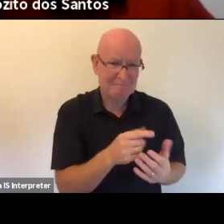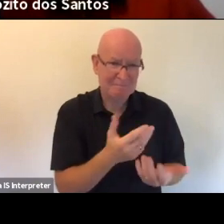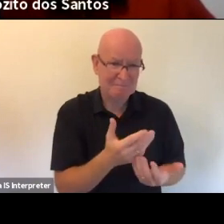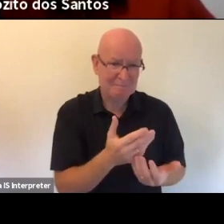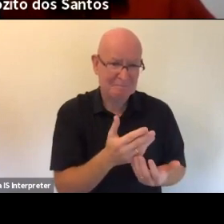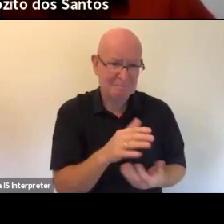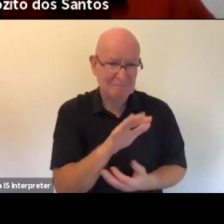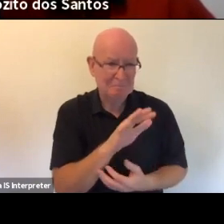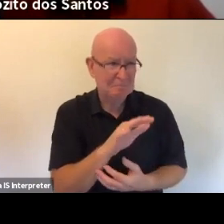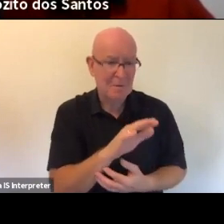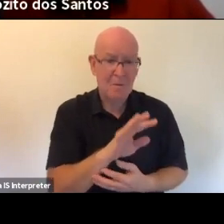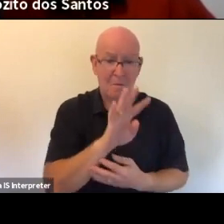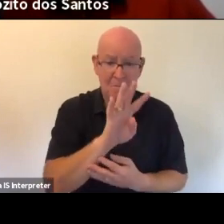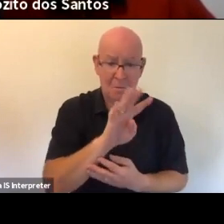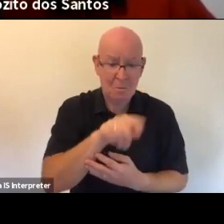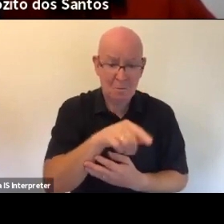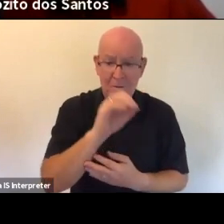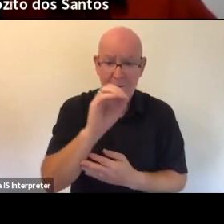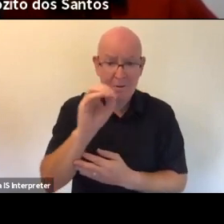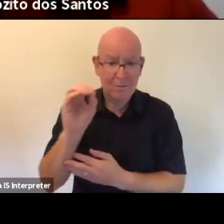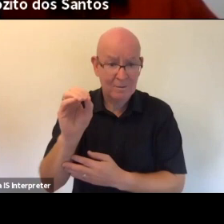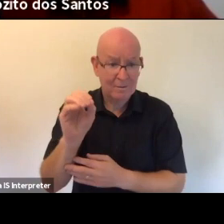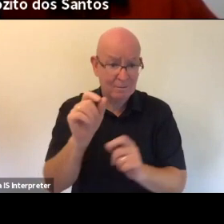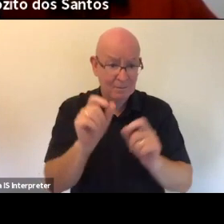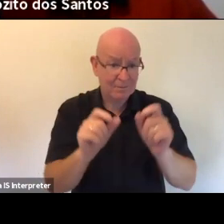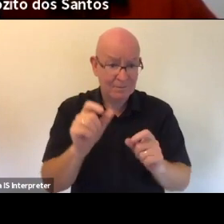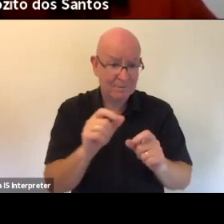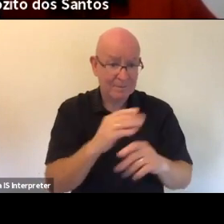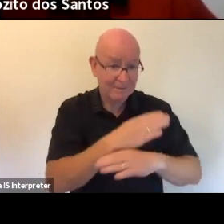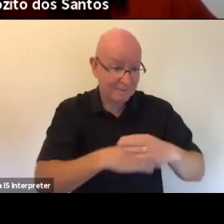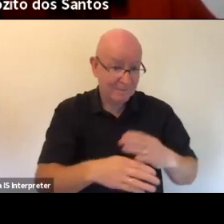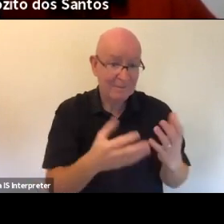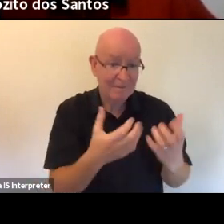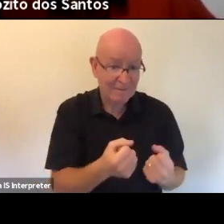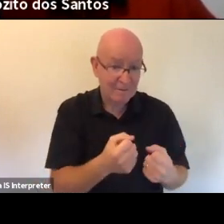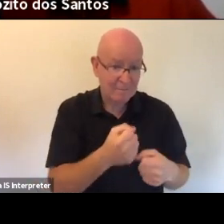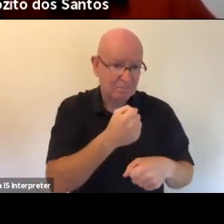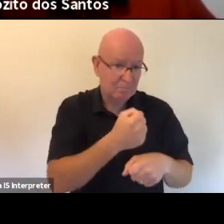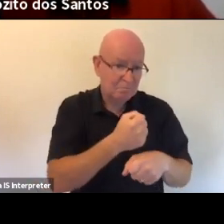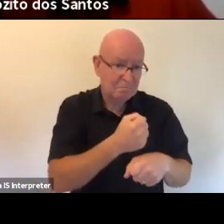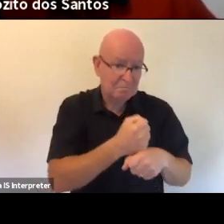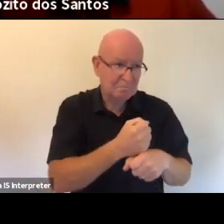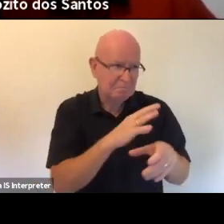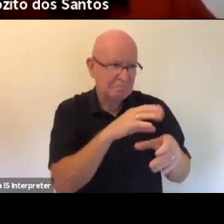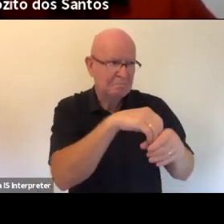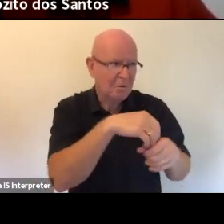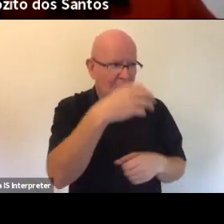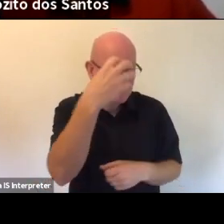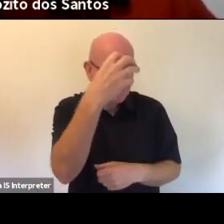But in Timor Leste the accessibility is still very poor, in the government institution.